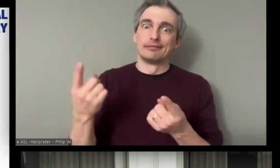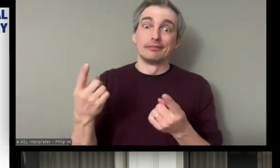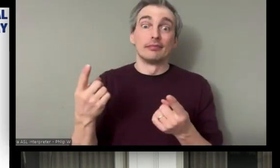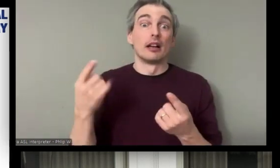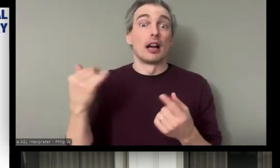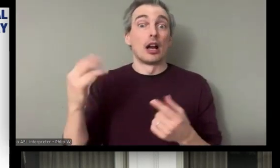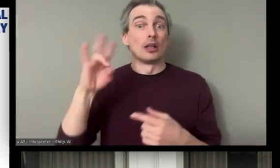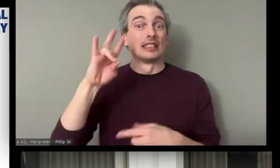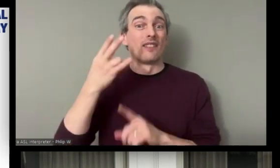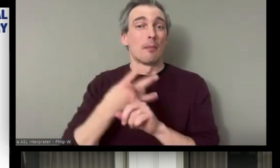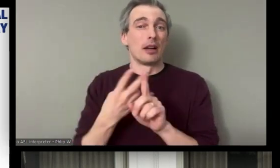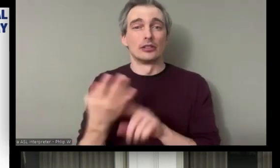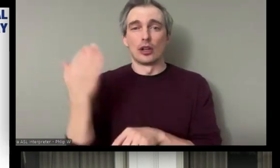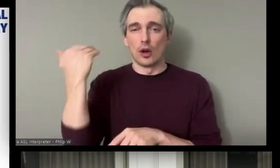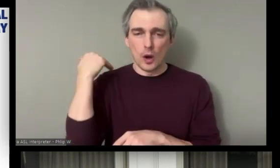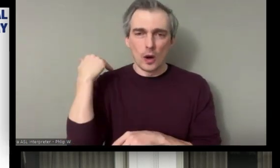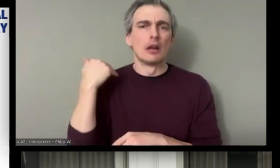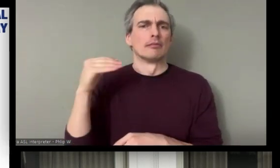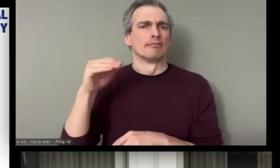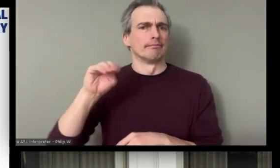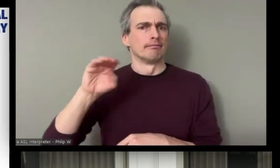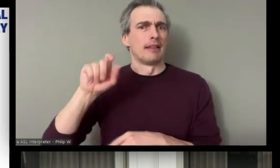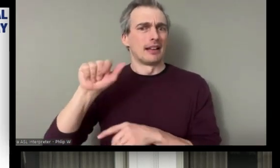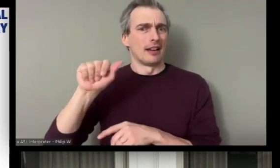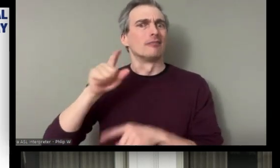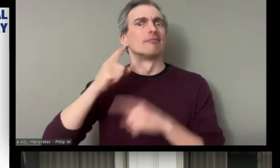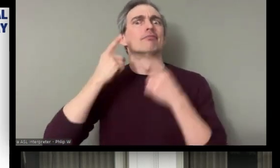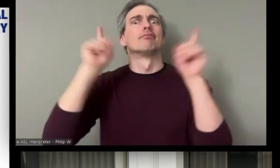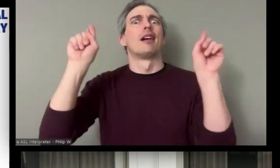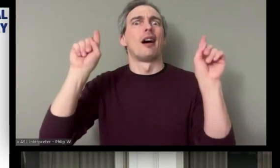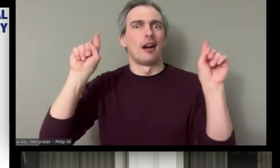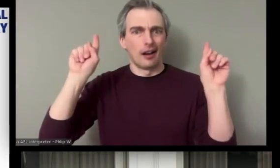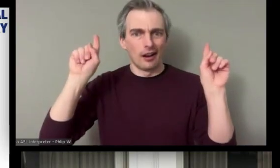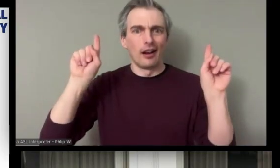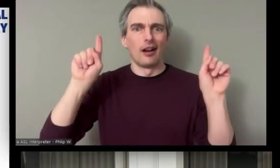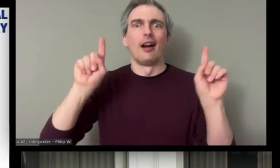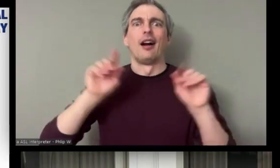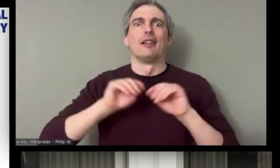So... I'm happy that there is now some functionality there.